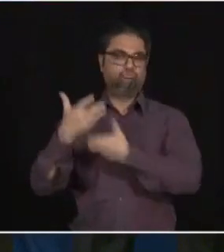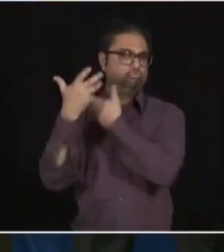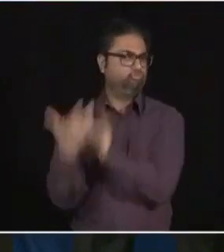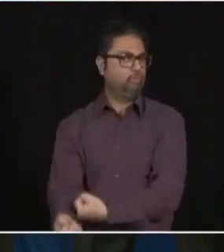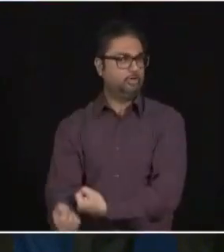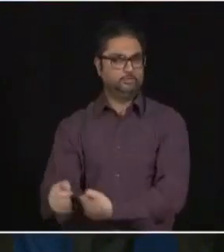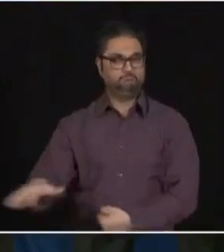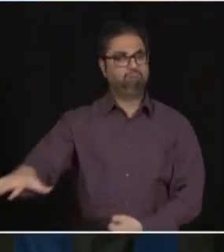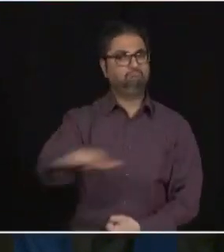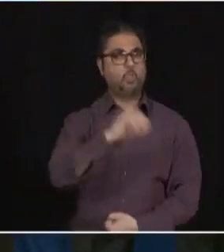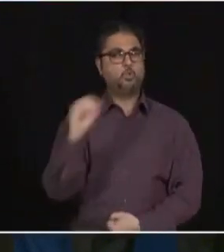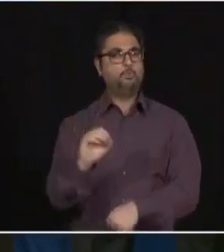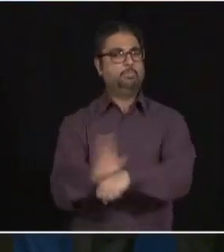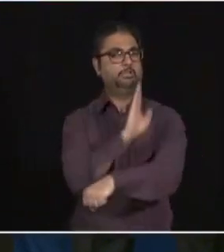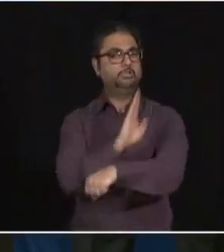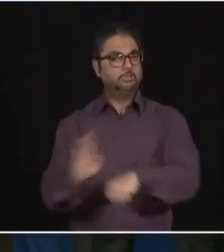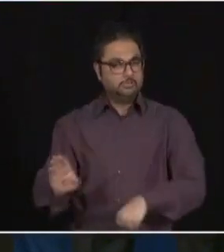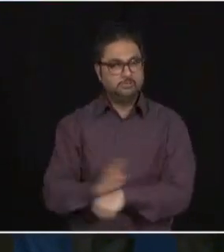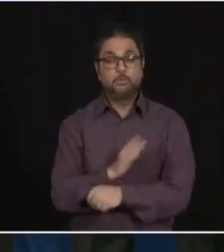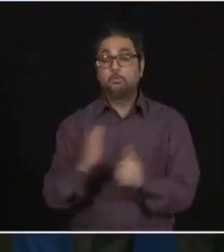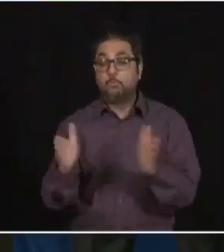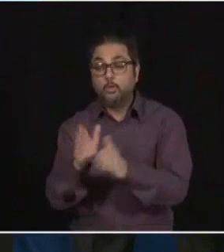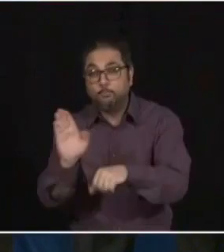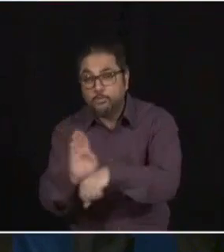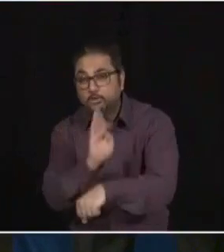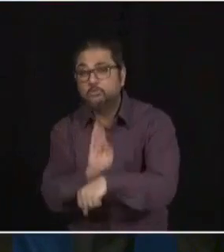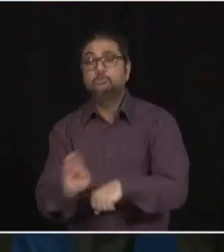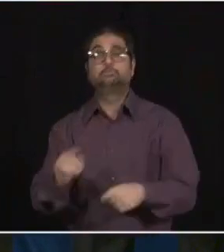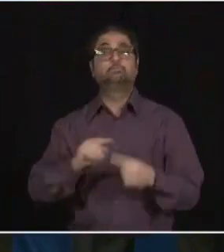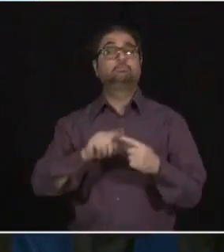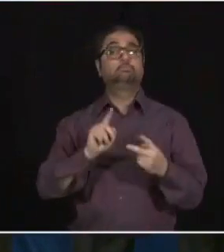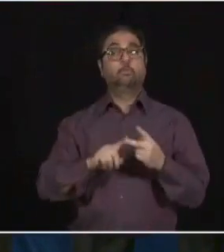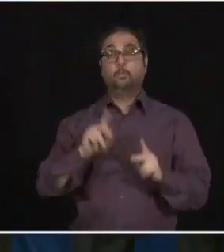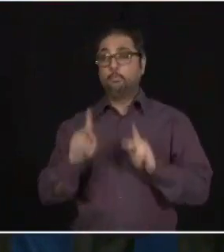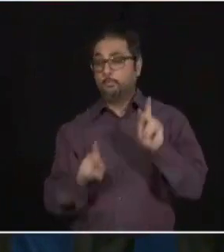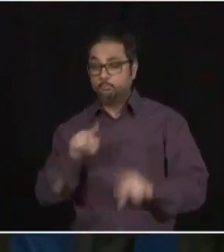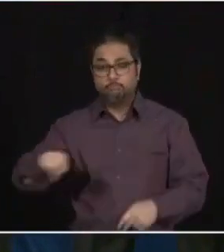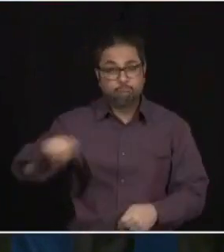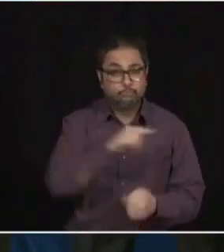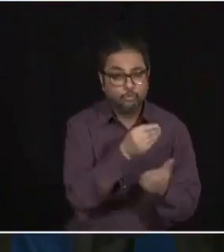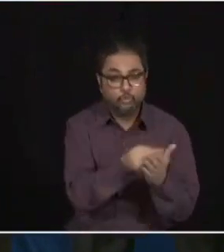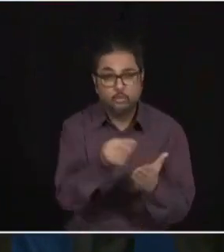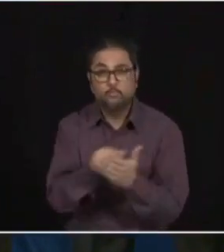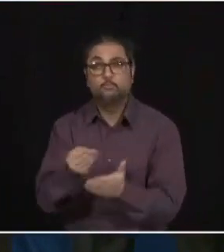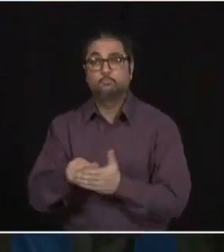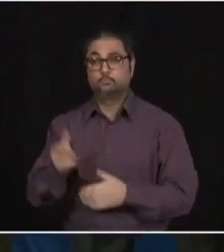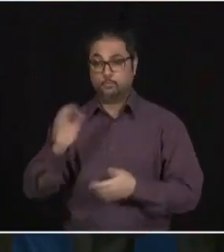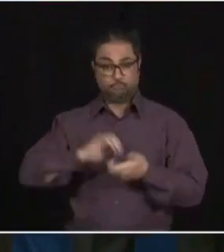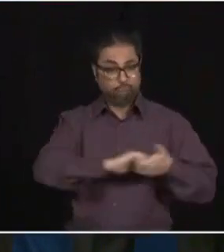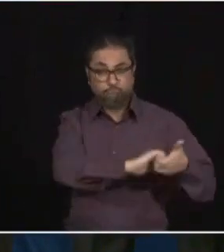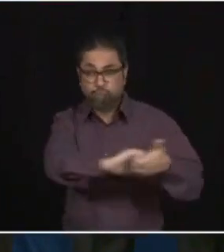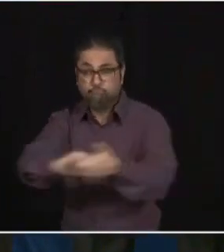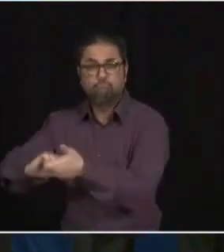and small business owners, once we start rallying together, we'll do well, very well. It's not going